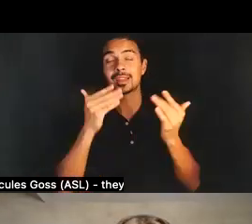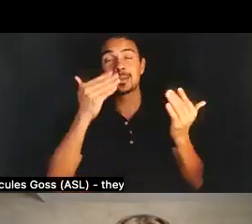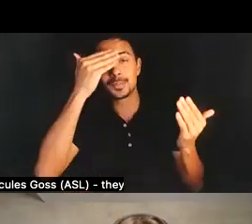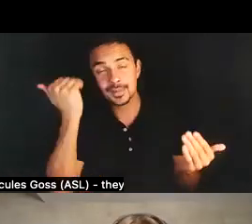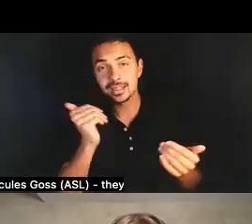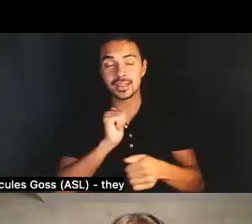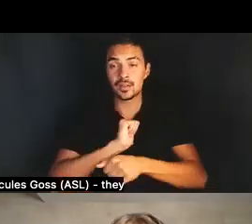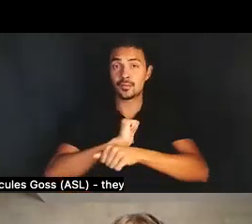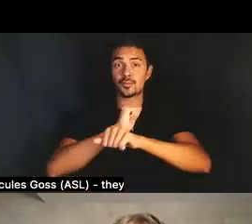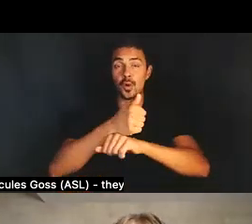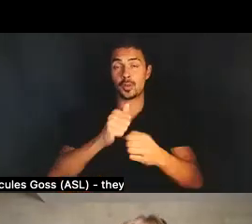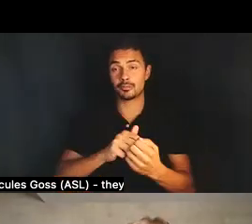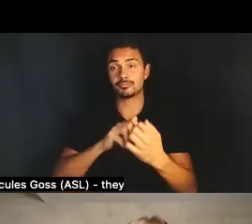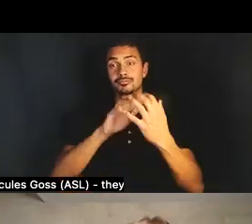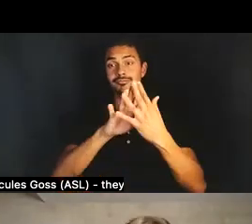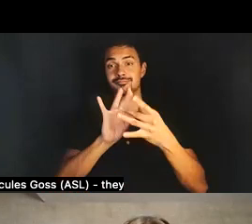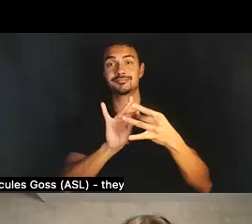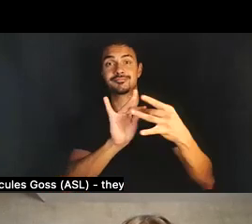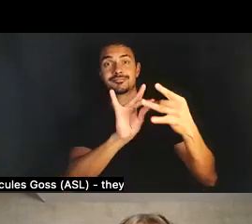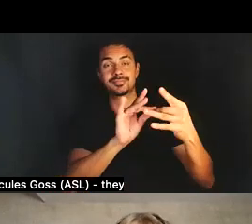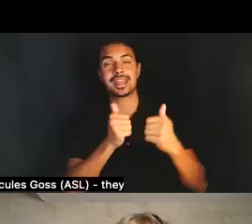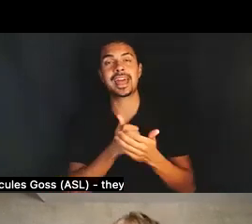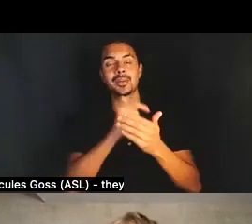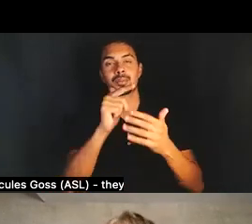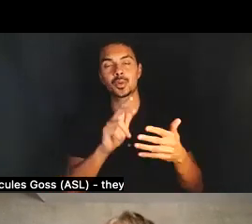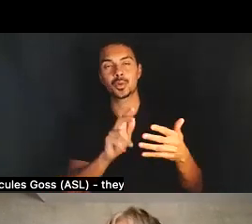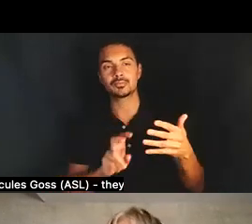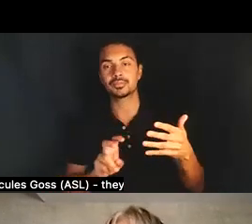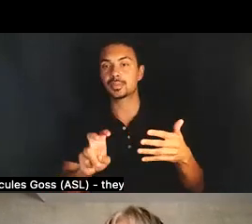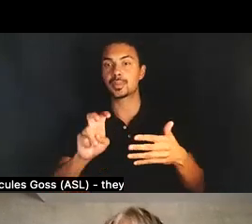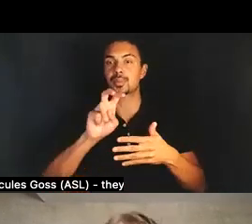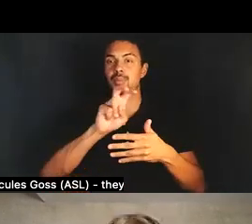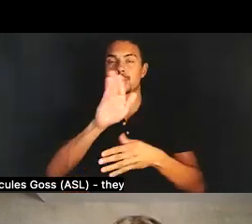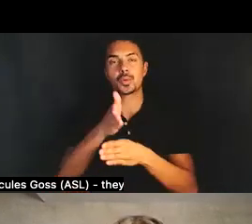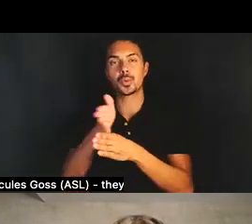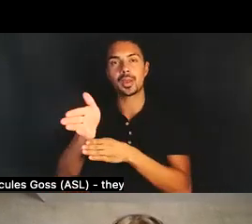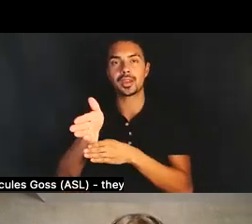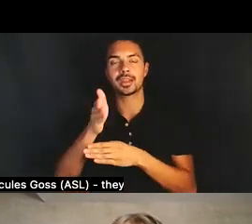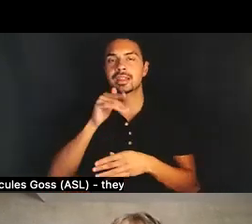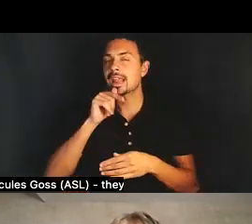Low-Stress Networking for Artists, because I want to emphasize the process of forming relationships that advance one